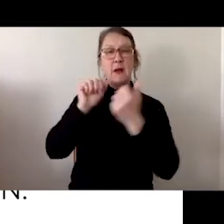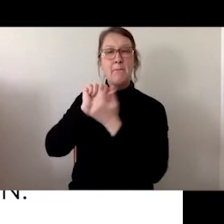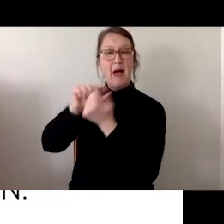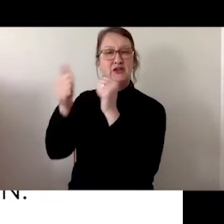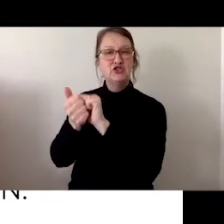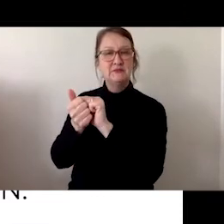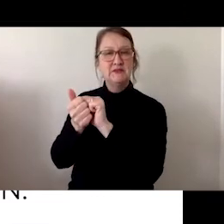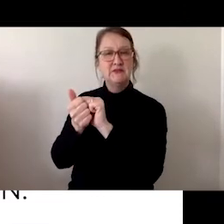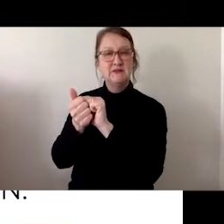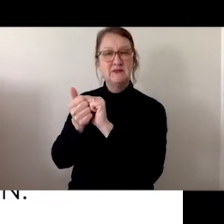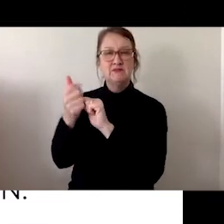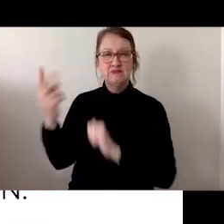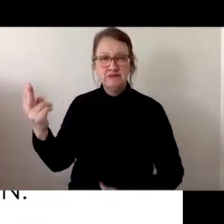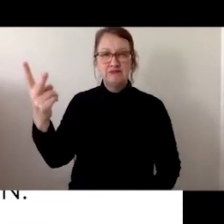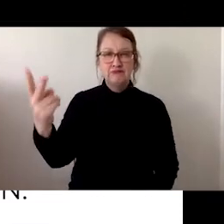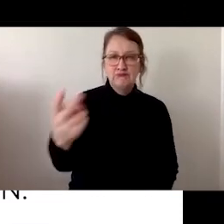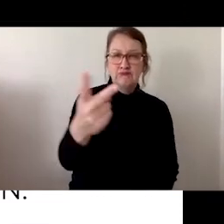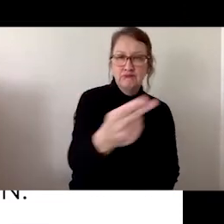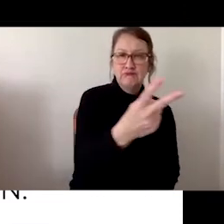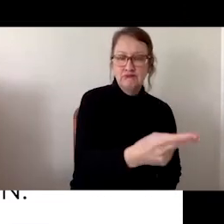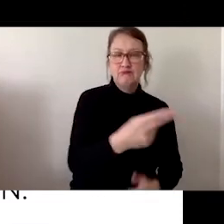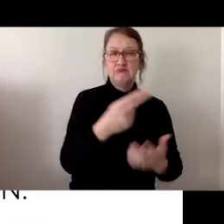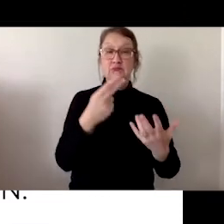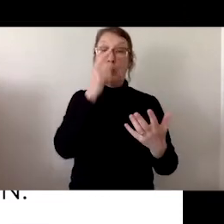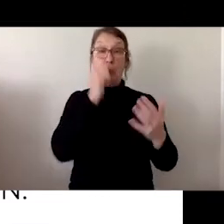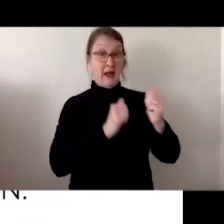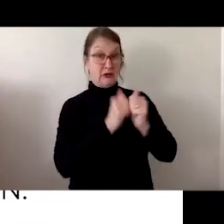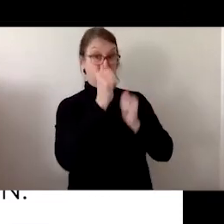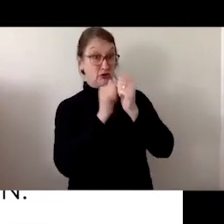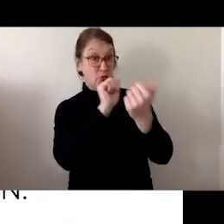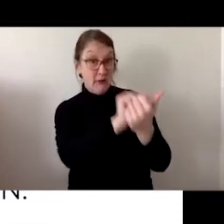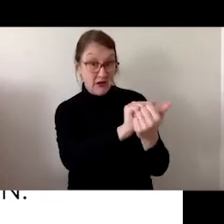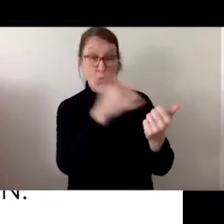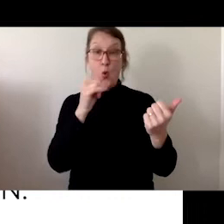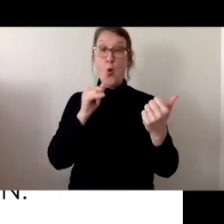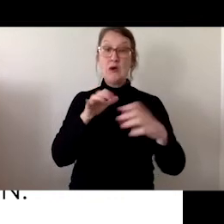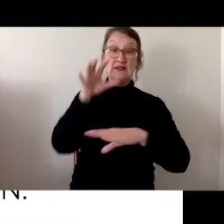we should have done a long time ago. Whether they're structural partnerships, mergers or acquisitions, or whether they're